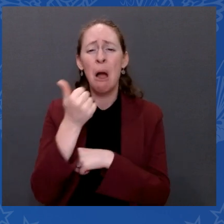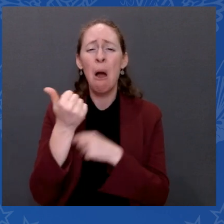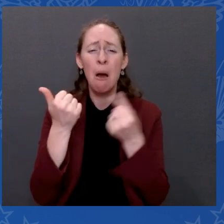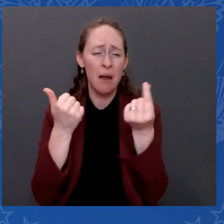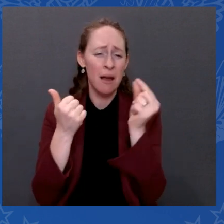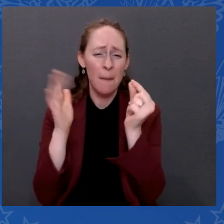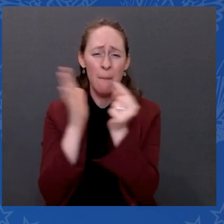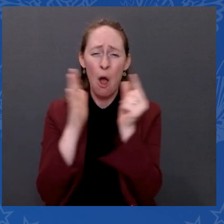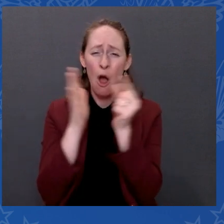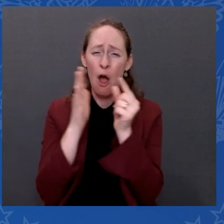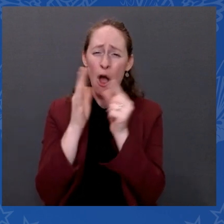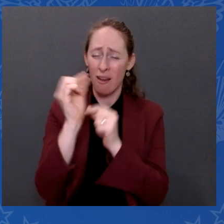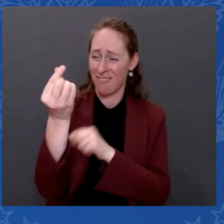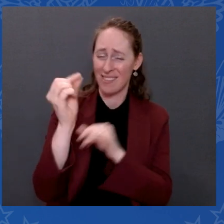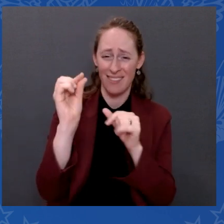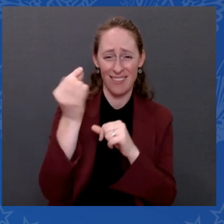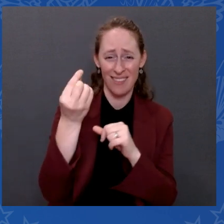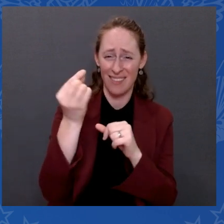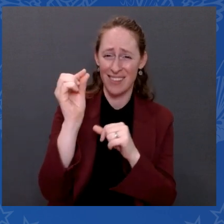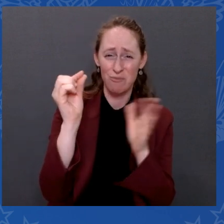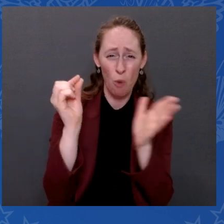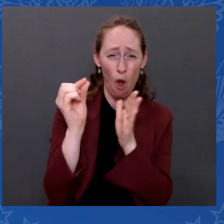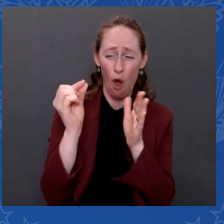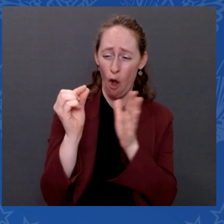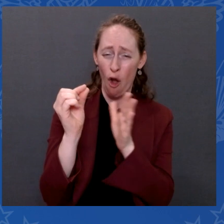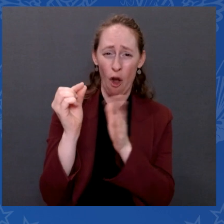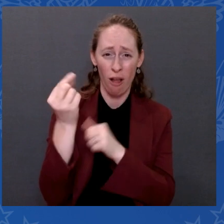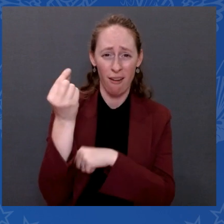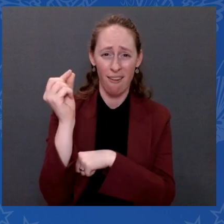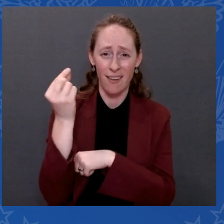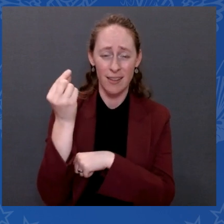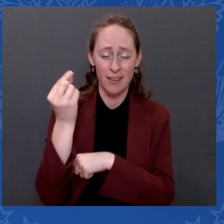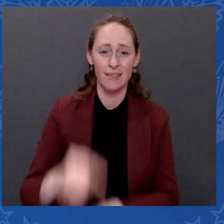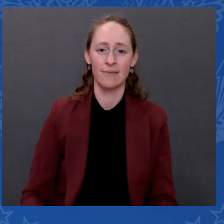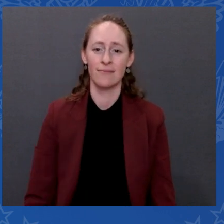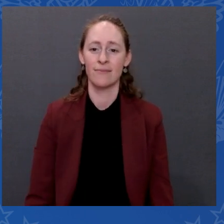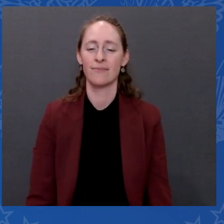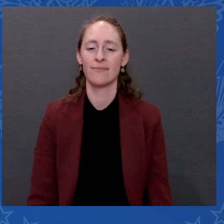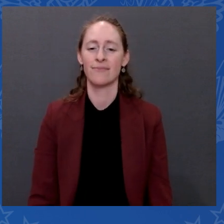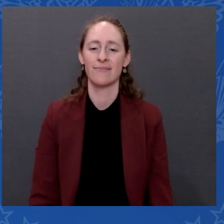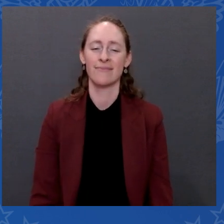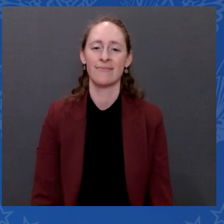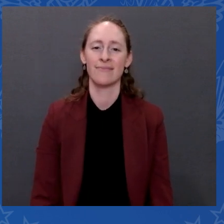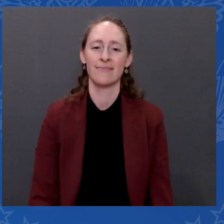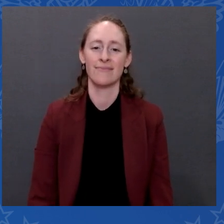you know, some are large, but the size of a fingerprint -- that power our everyday lives in America.